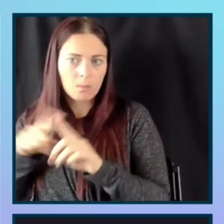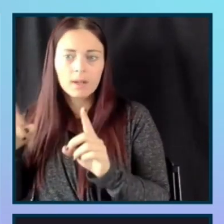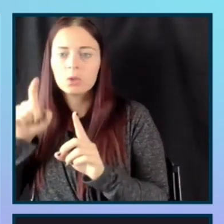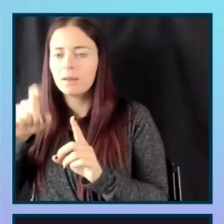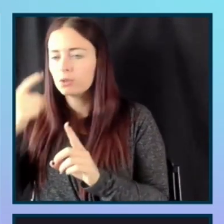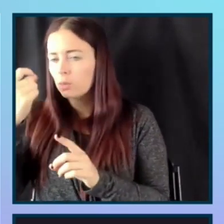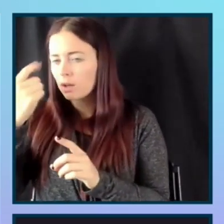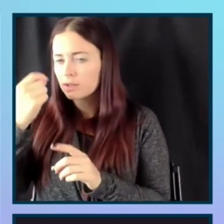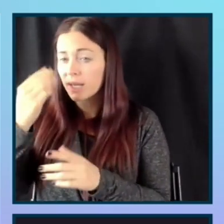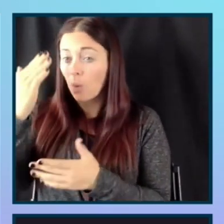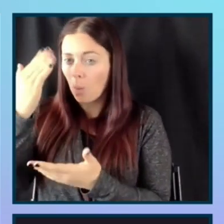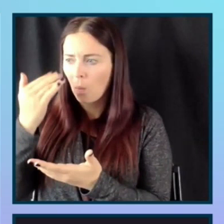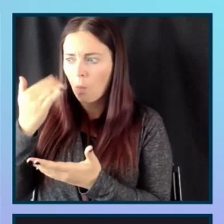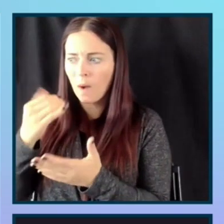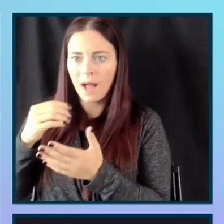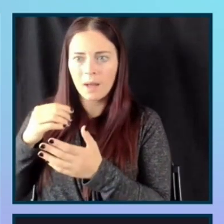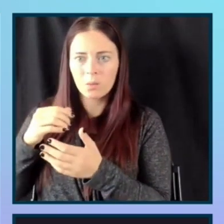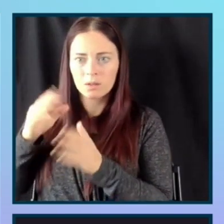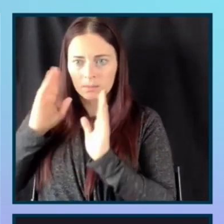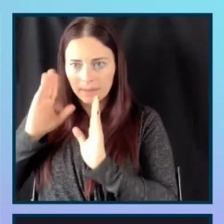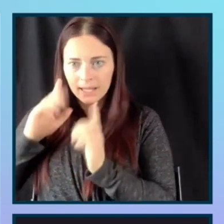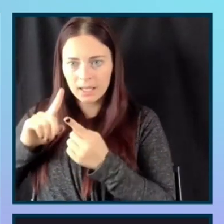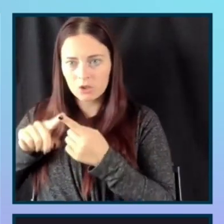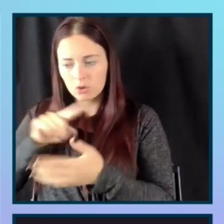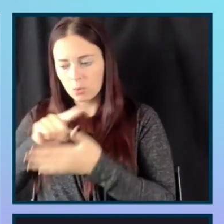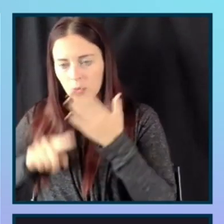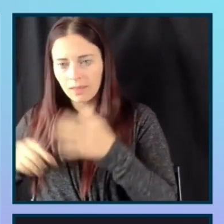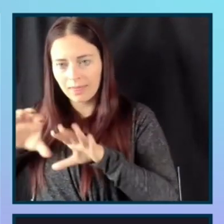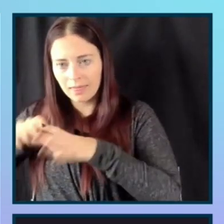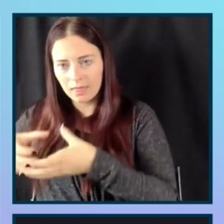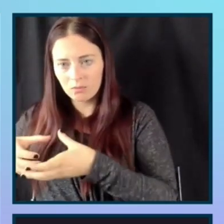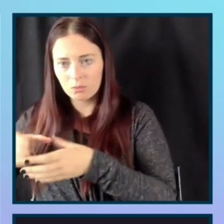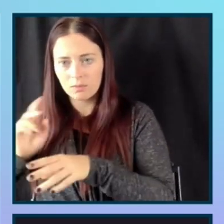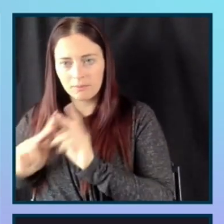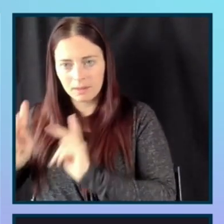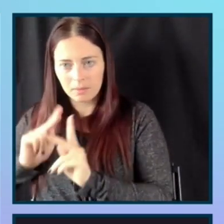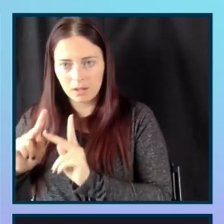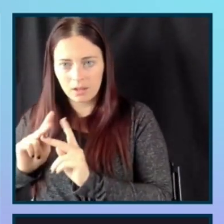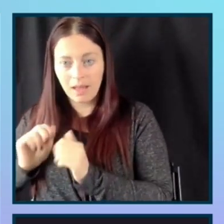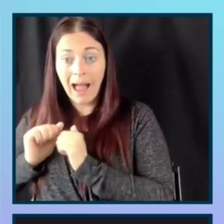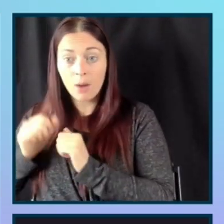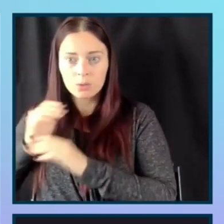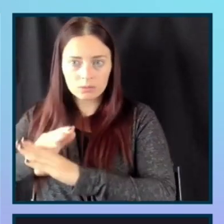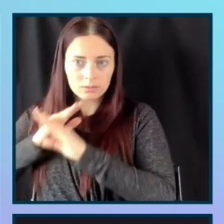And lastly, and I guess kind of seems very obvious, but remember the human behind the numbers.